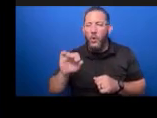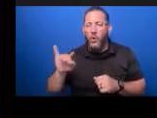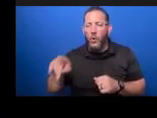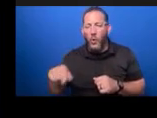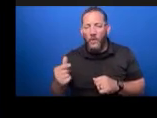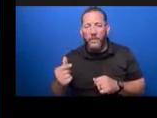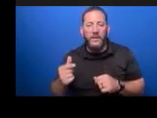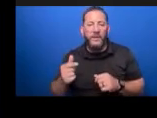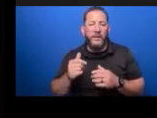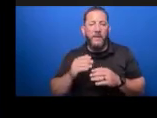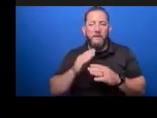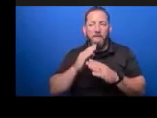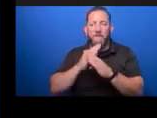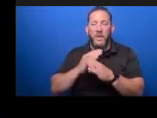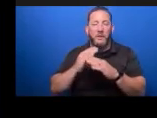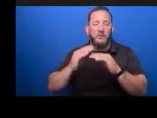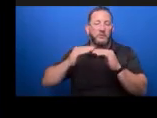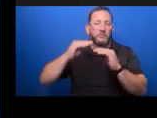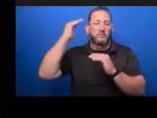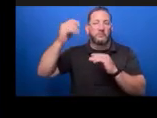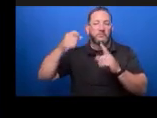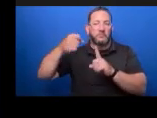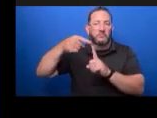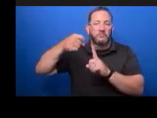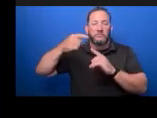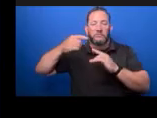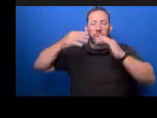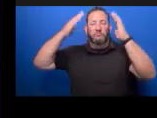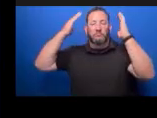overstimulating sensory information, or to seek sensory